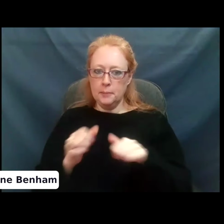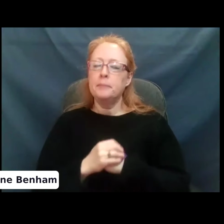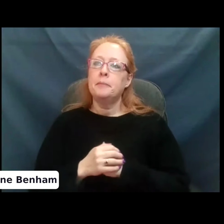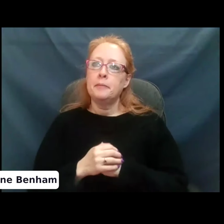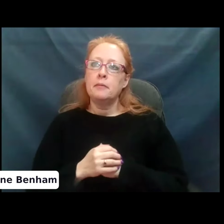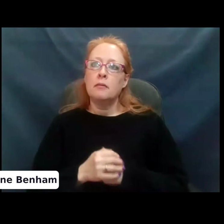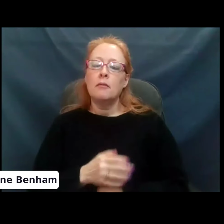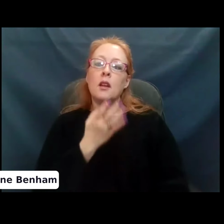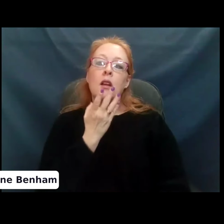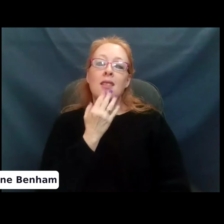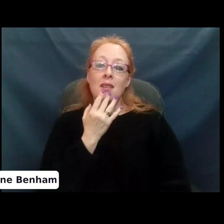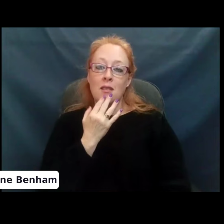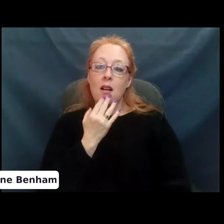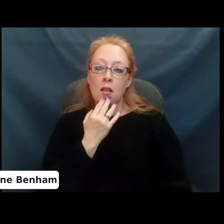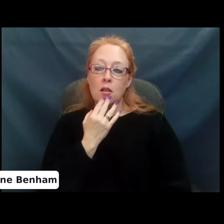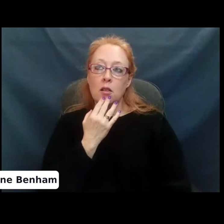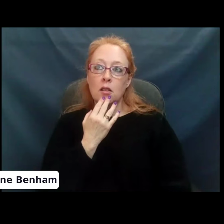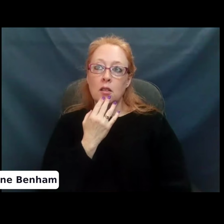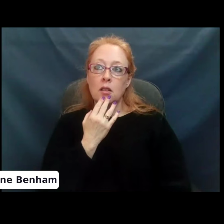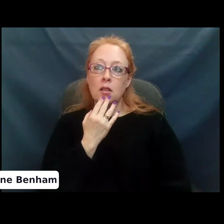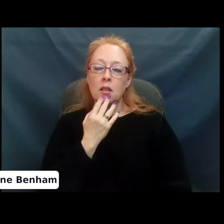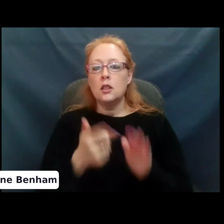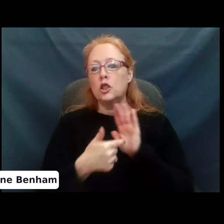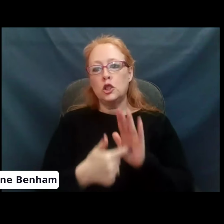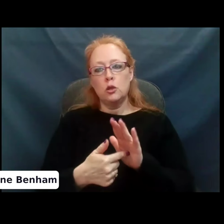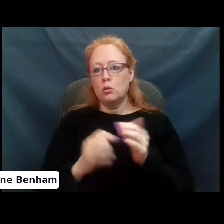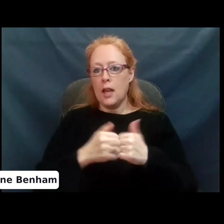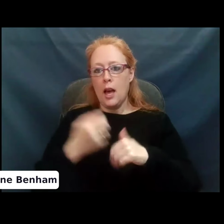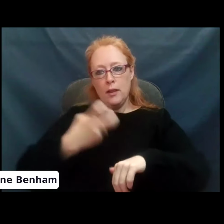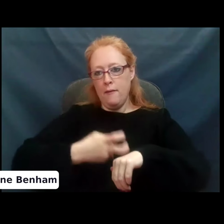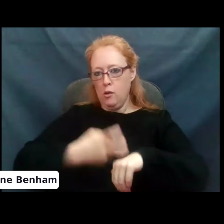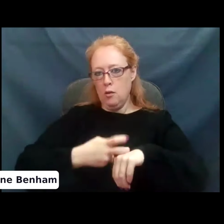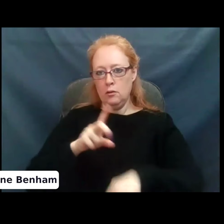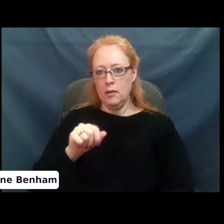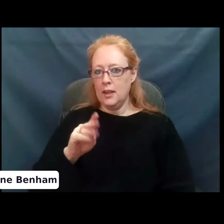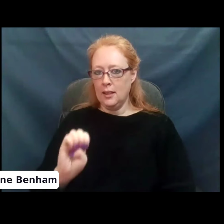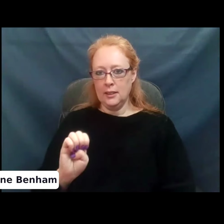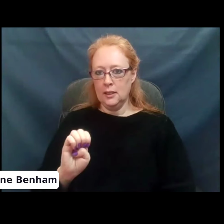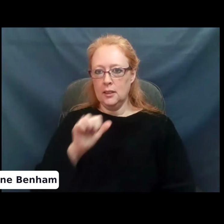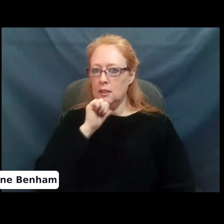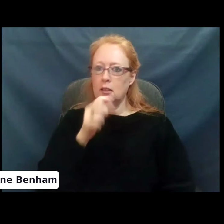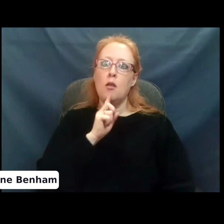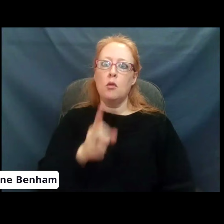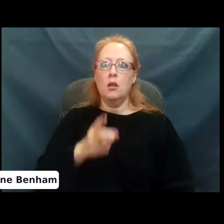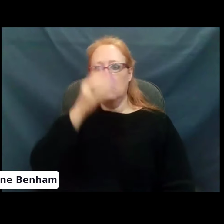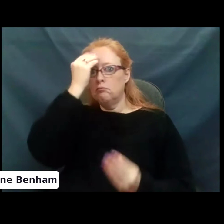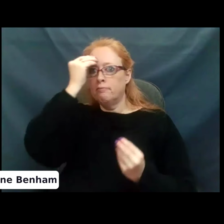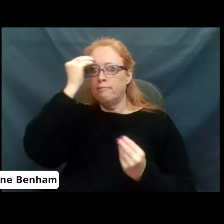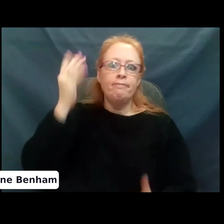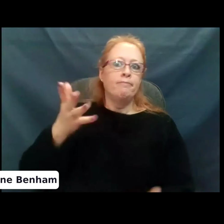But it's better than nothing in terms of being able to feel what the different shapes are. Angie: Right. And the color is only relevant for the difficulty of the dice.